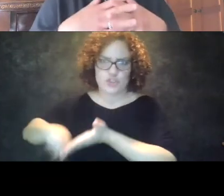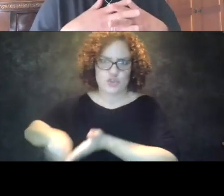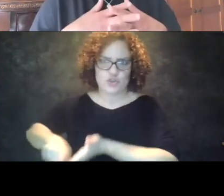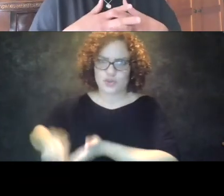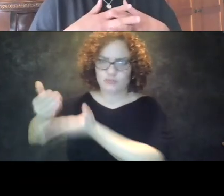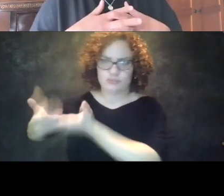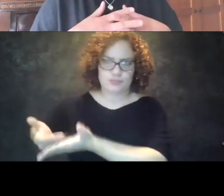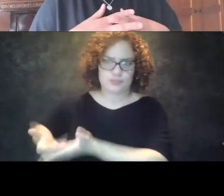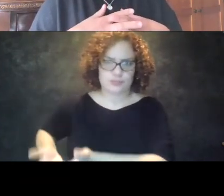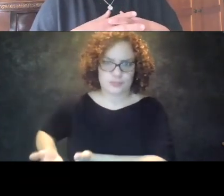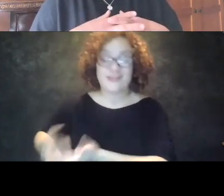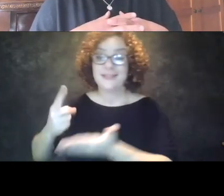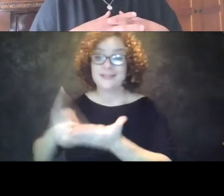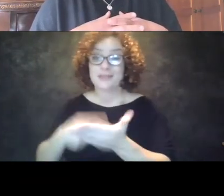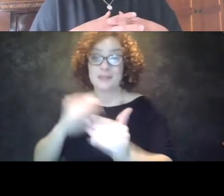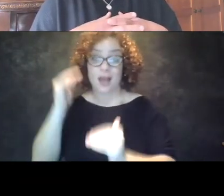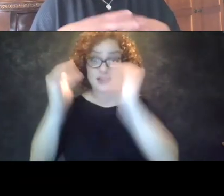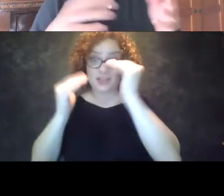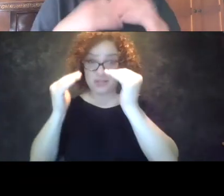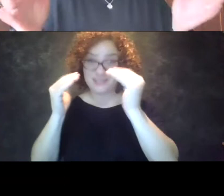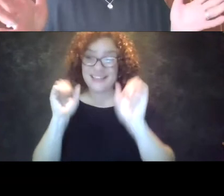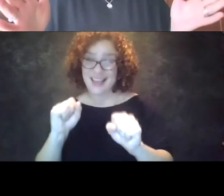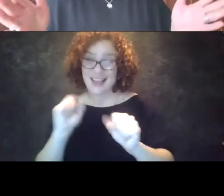in the way. They can be a barrier to peer interactions. So we don't want to be a barrier.